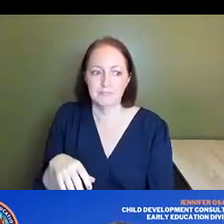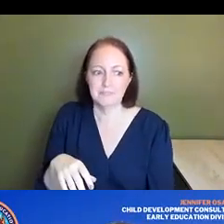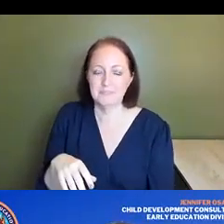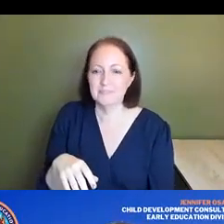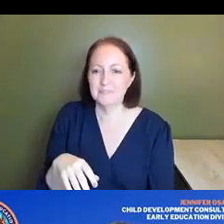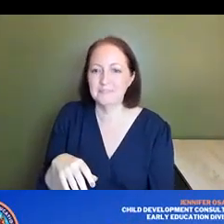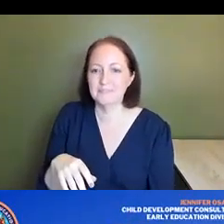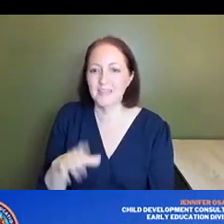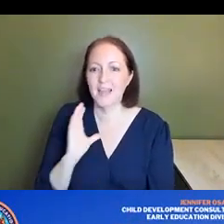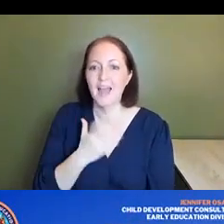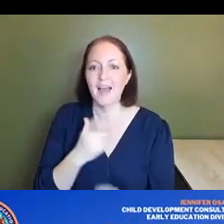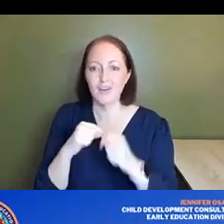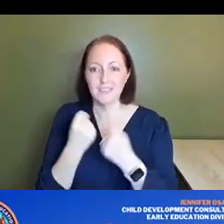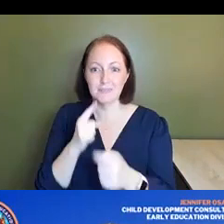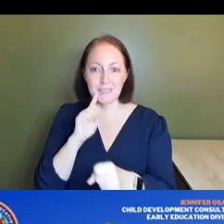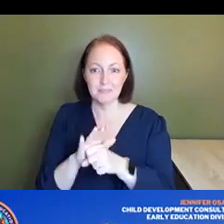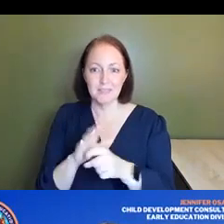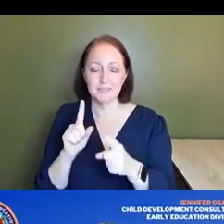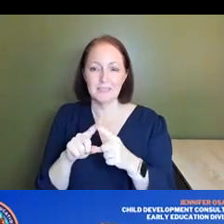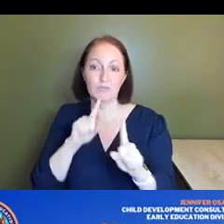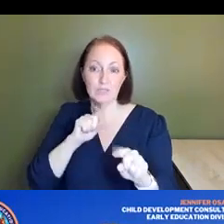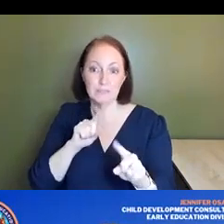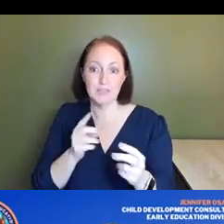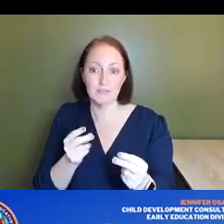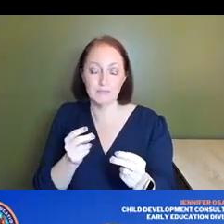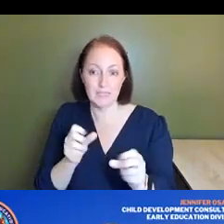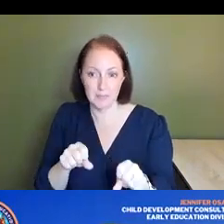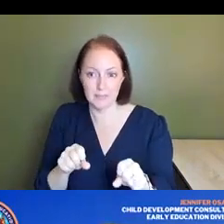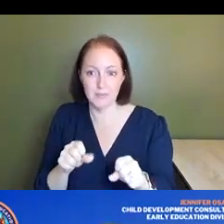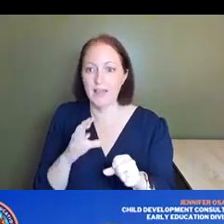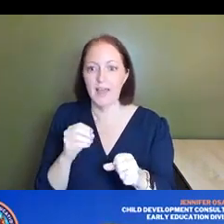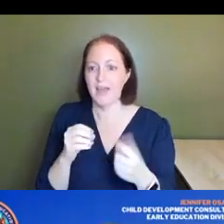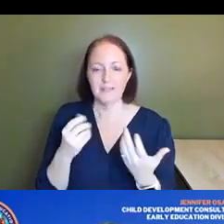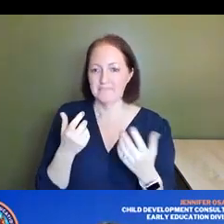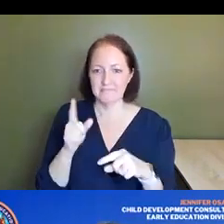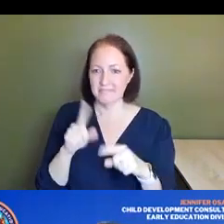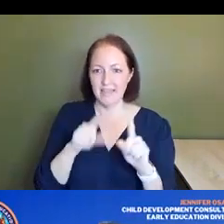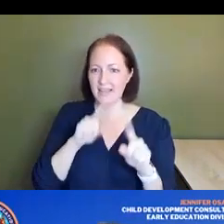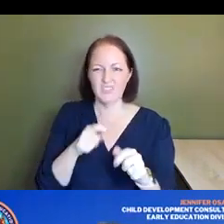is committed to being responsive as possible and will not be able to answer every question.